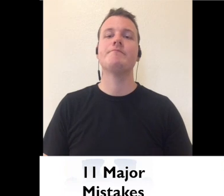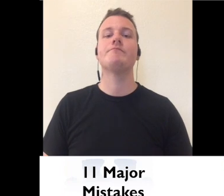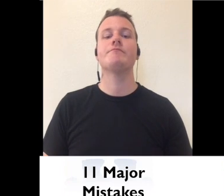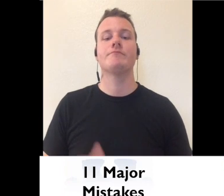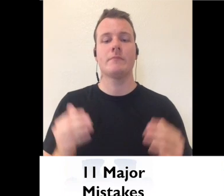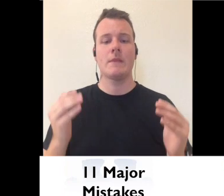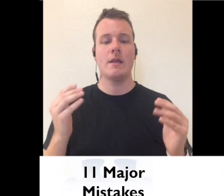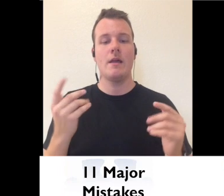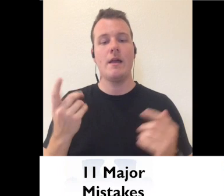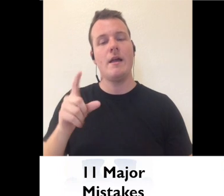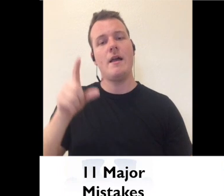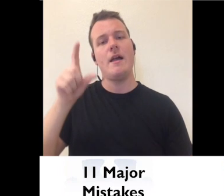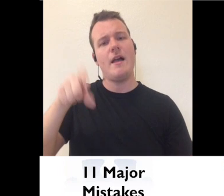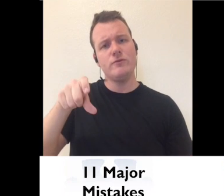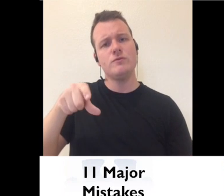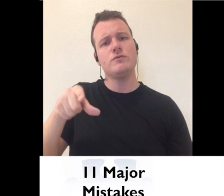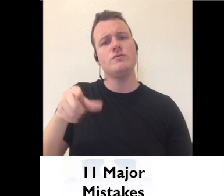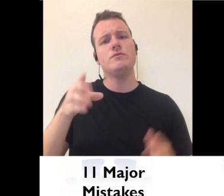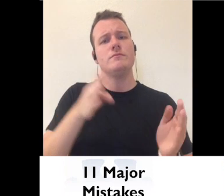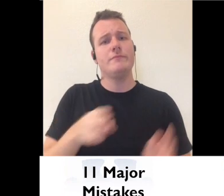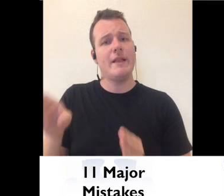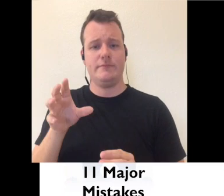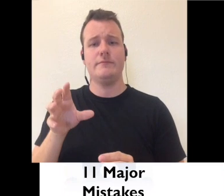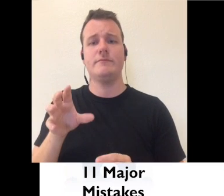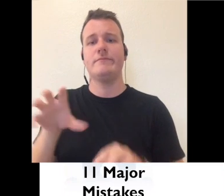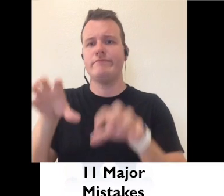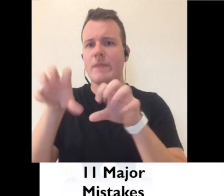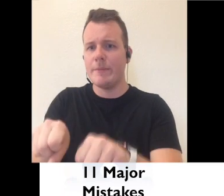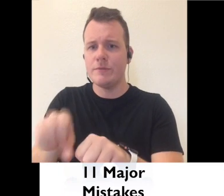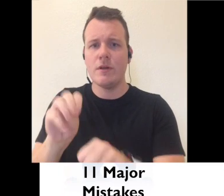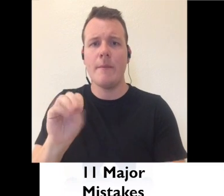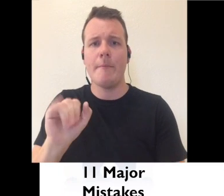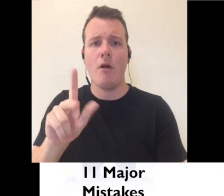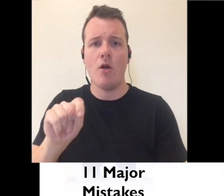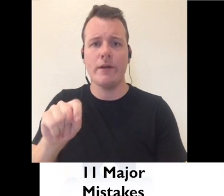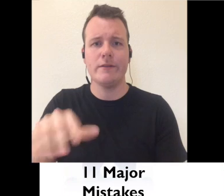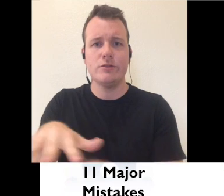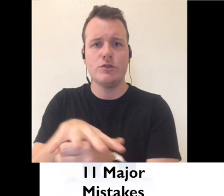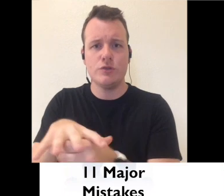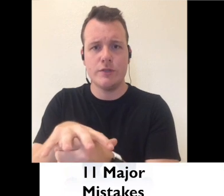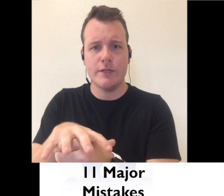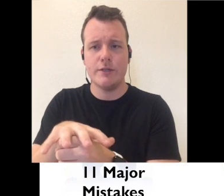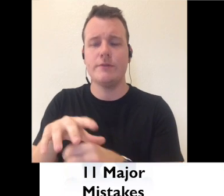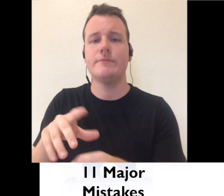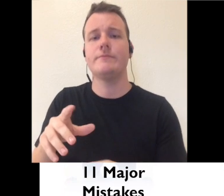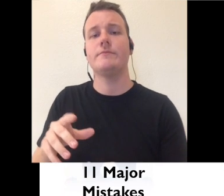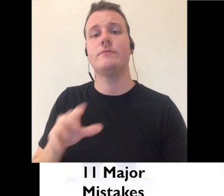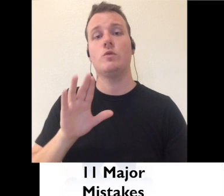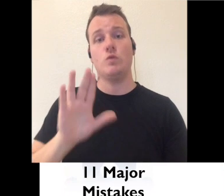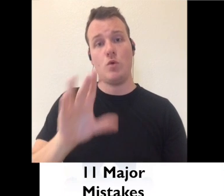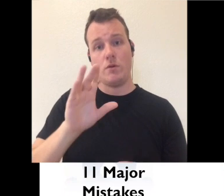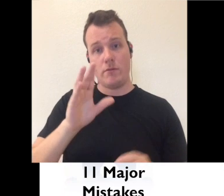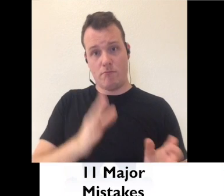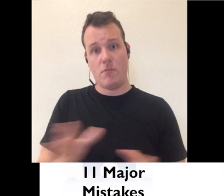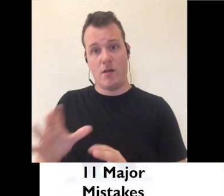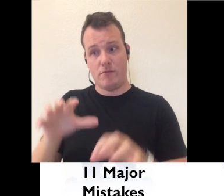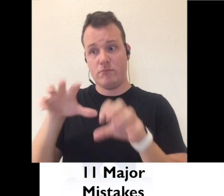you need to have a plan to capture market share, and and and your plan to